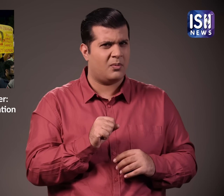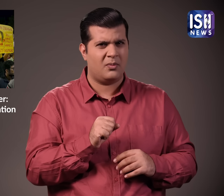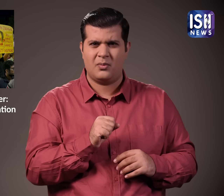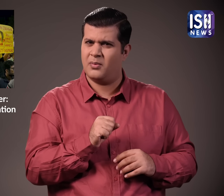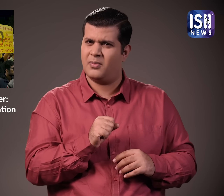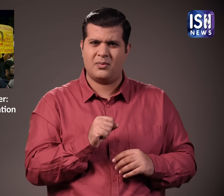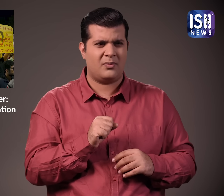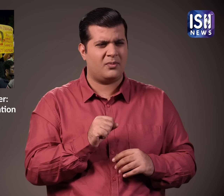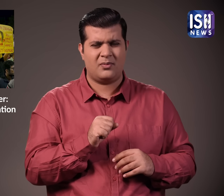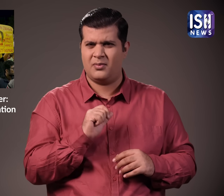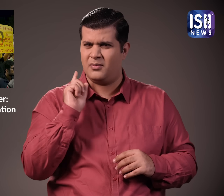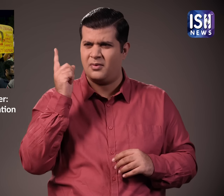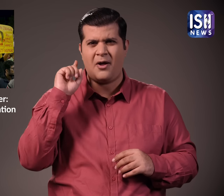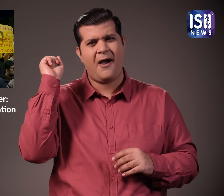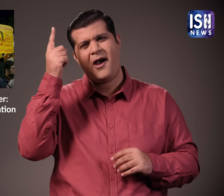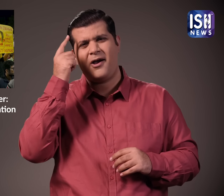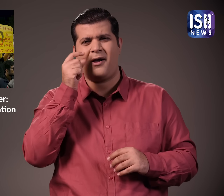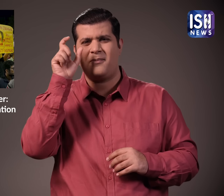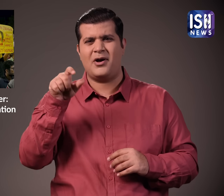A lot of liquid.